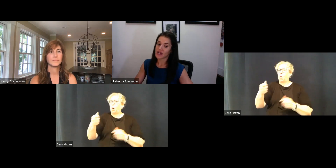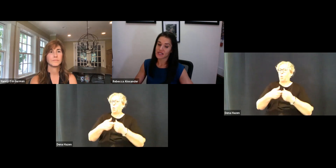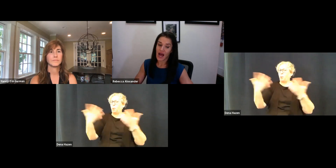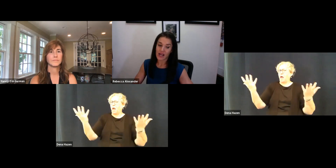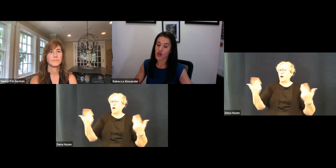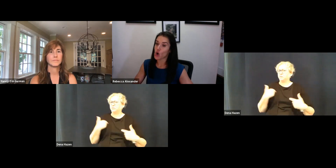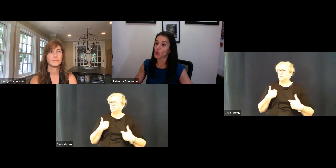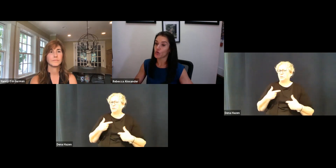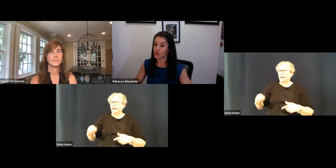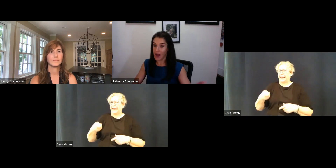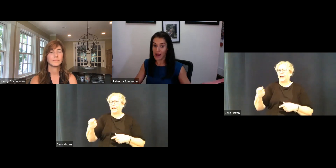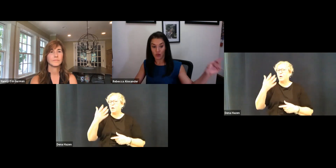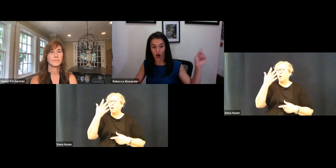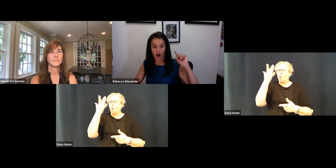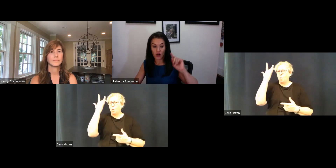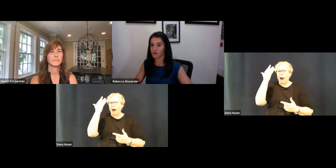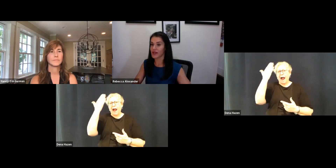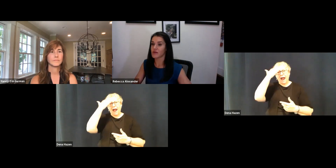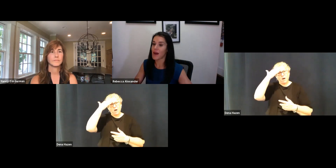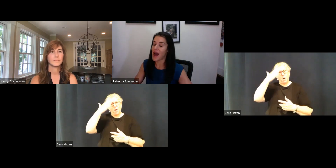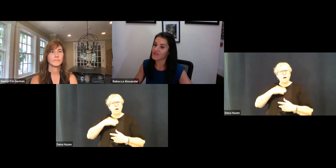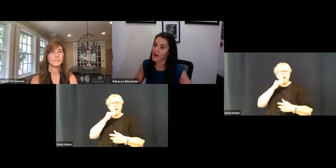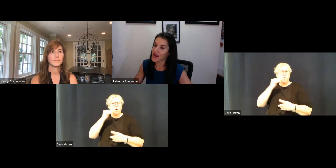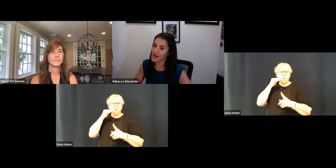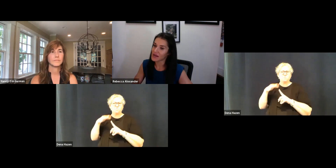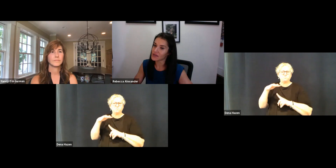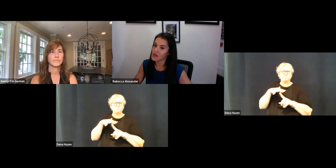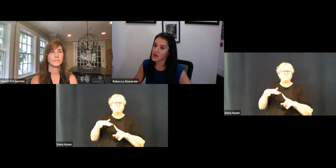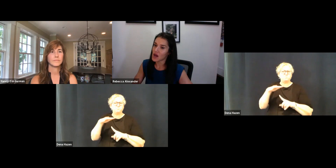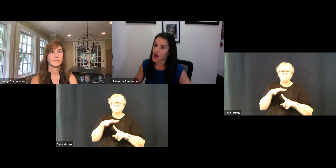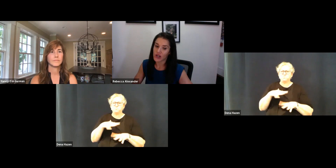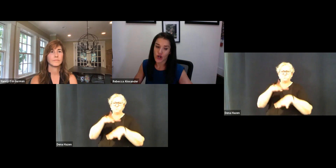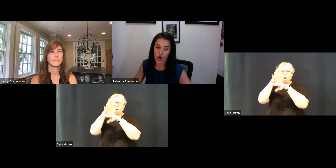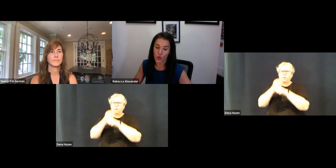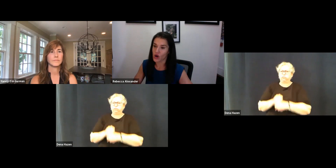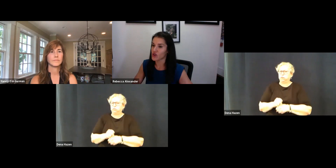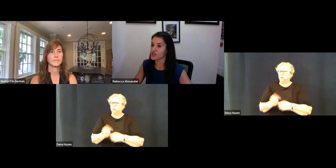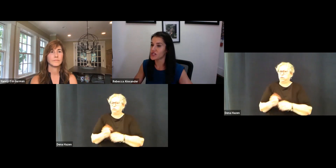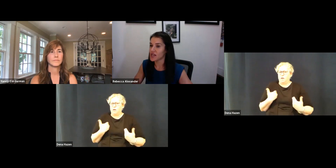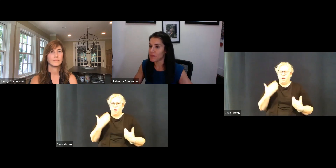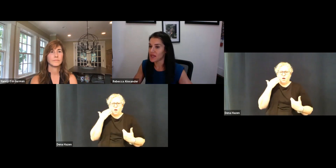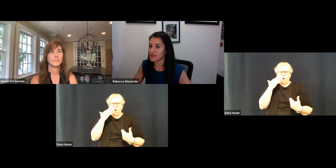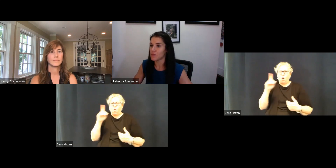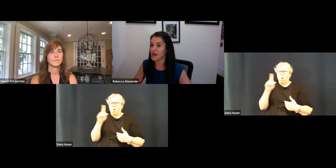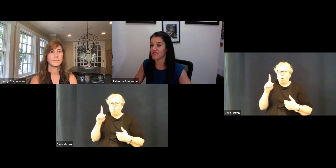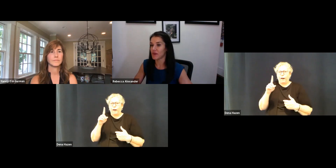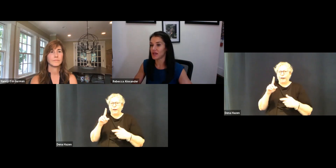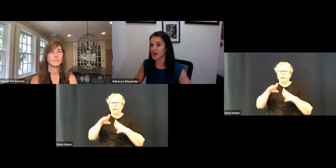Because I know my block like the back of my hand. I know where there is a dip in the pavement.